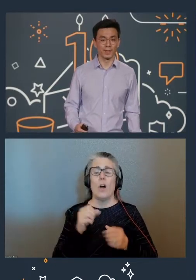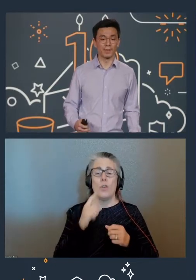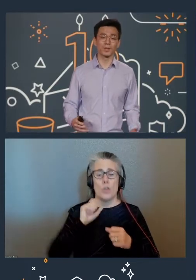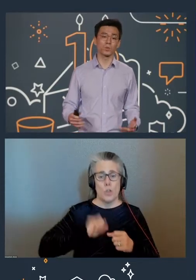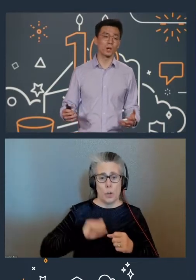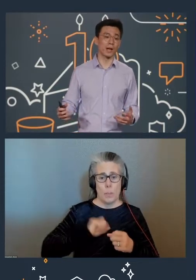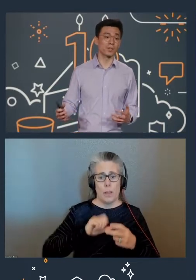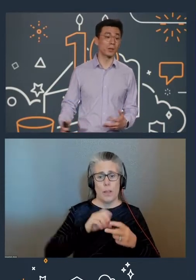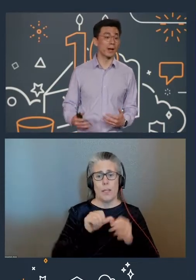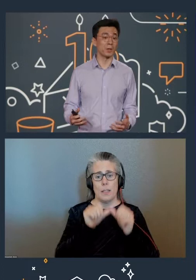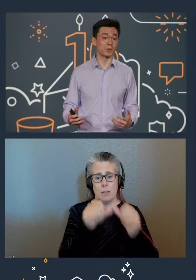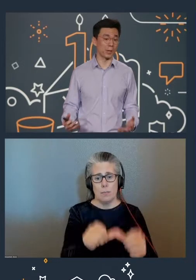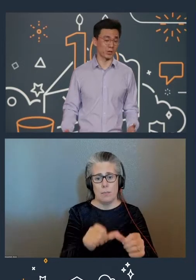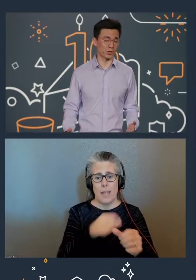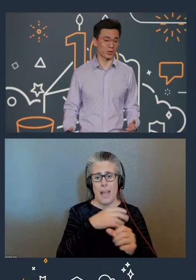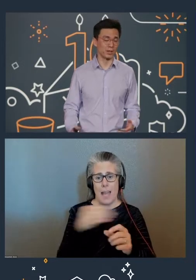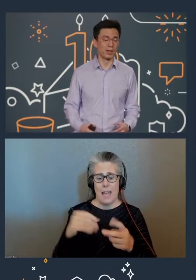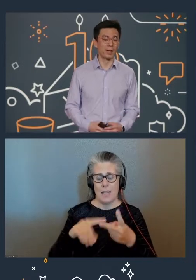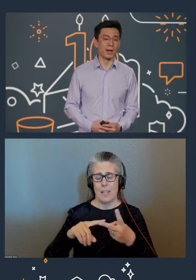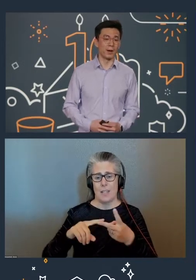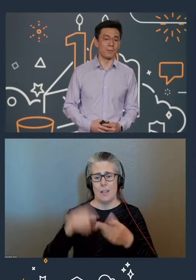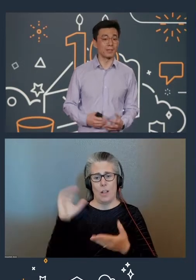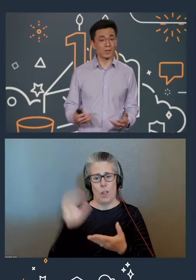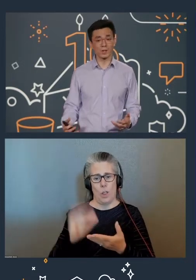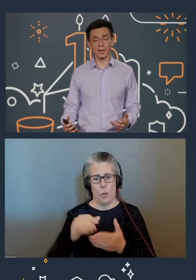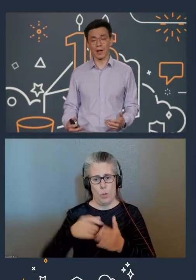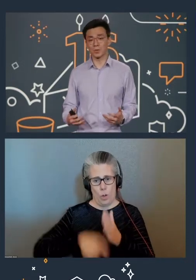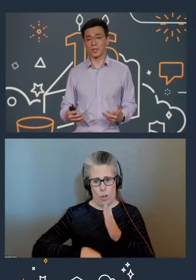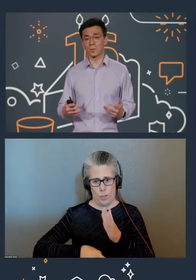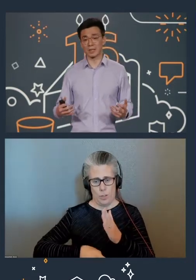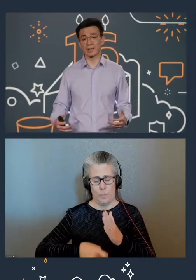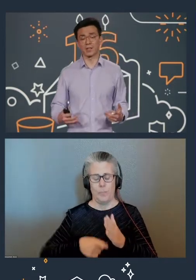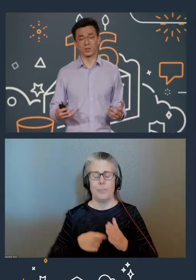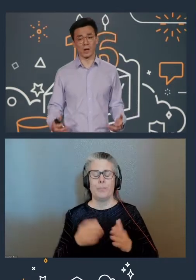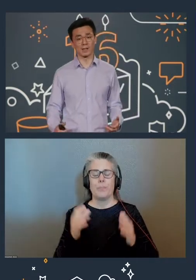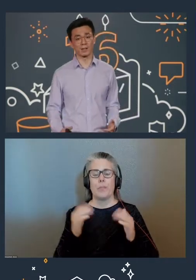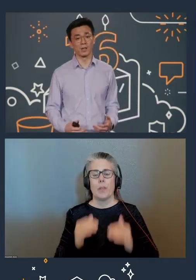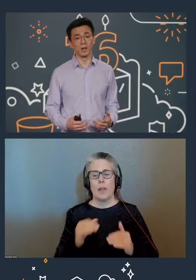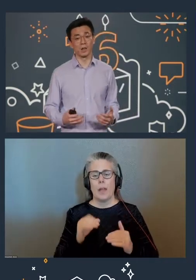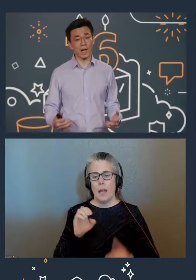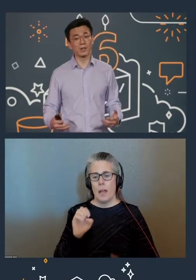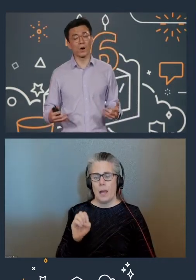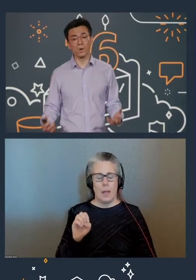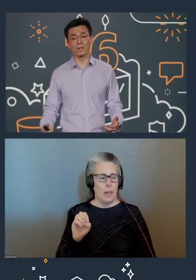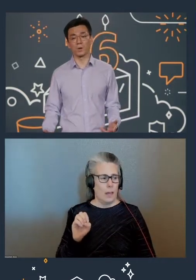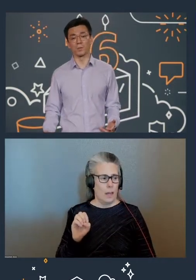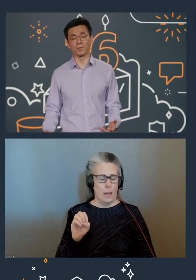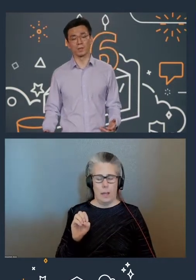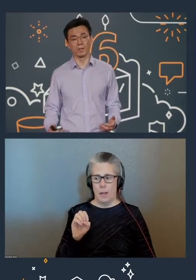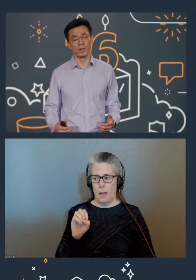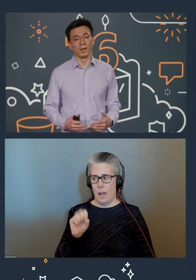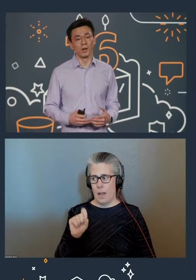And this is where S3 comes into pictures. As it turns out, S3 specifically addresses a lot of all these problems.